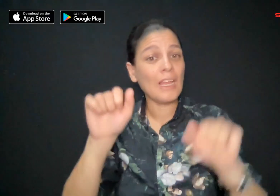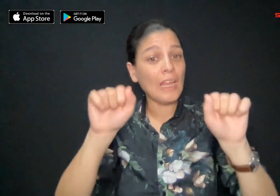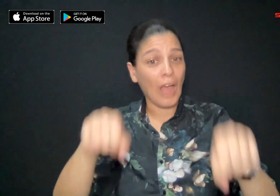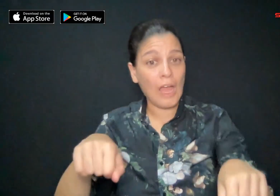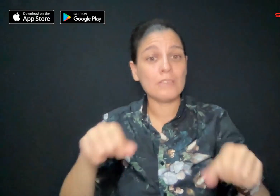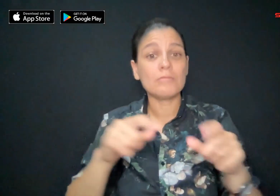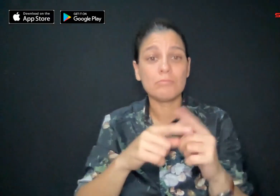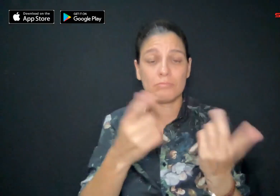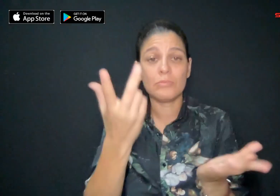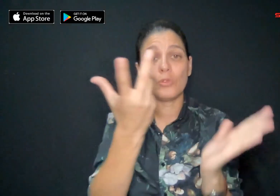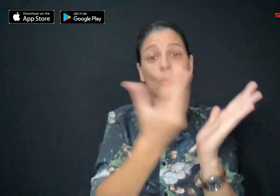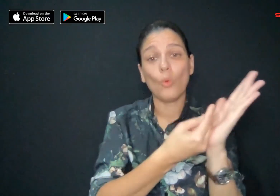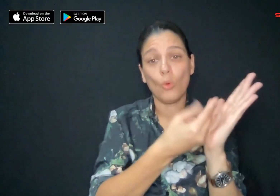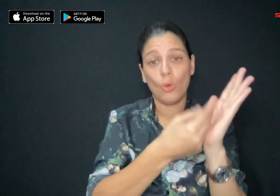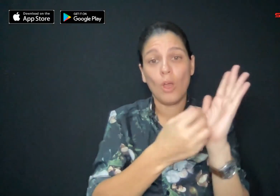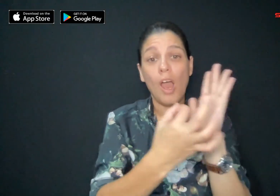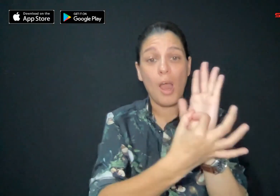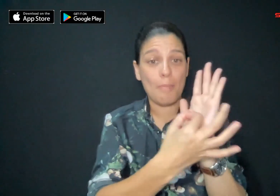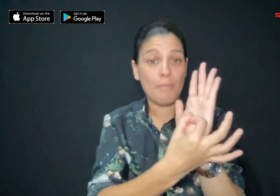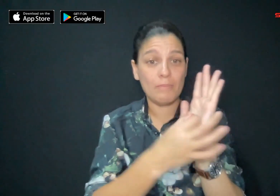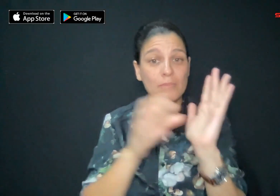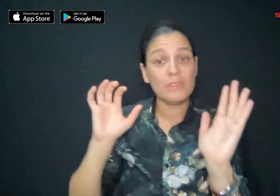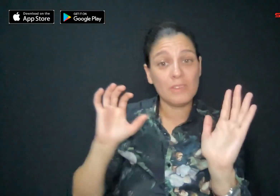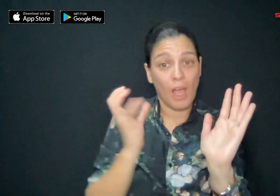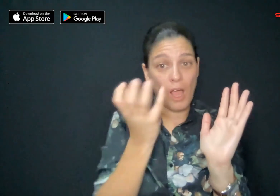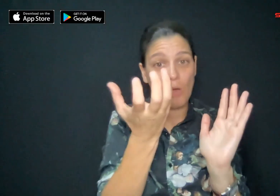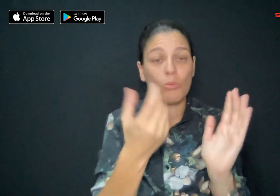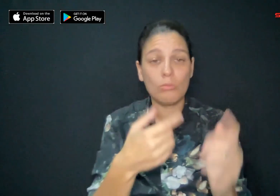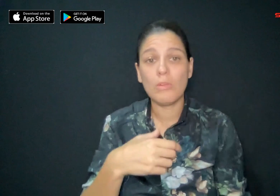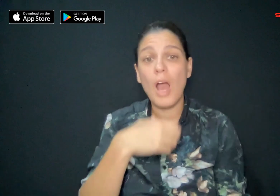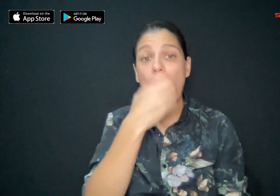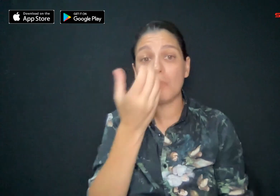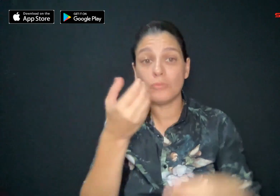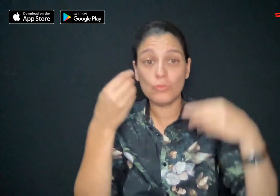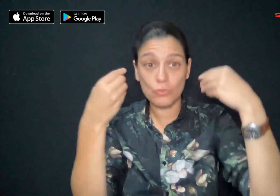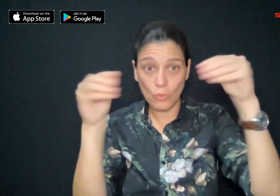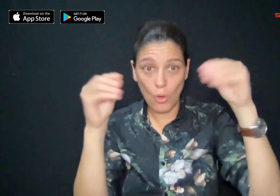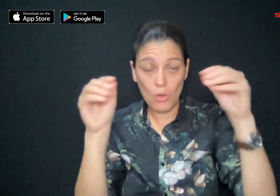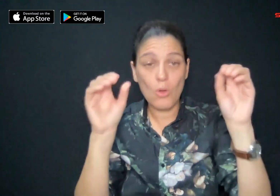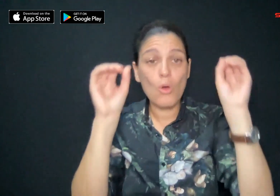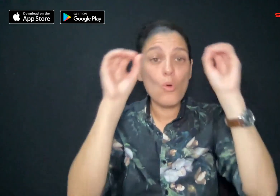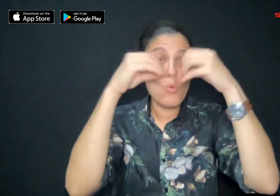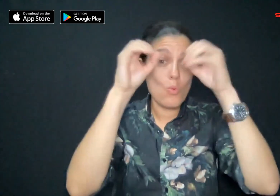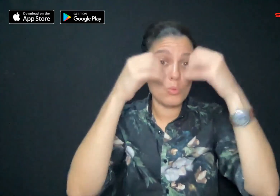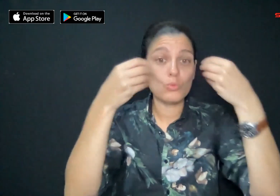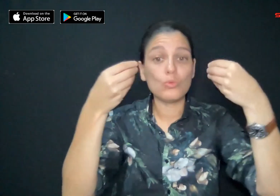download the Sign1News app by heading to the app store or Google play store on your smart